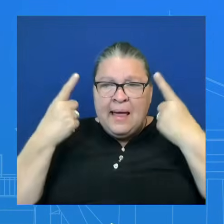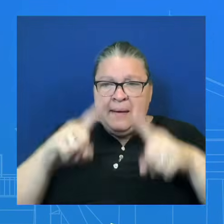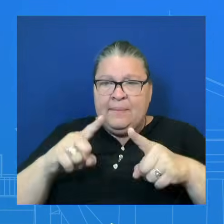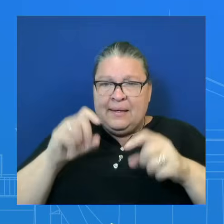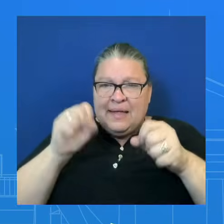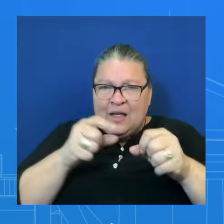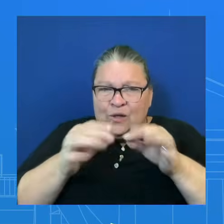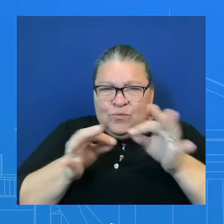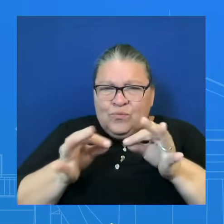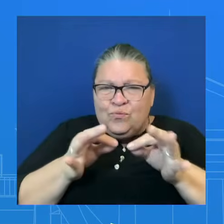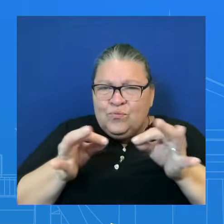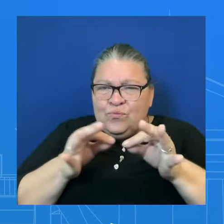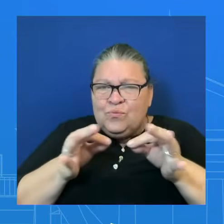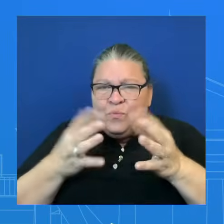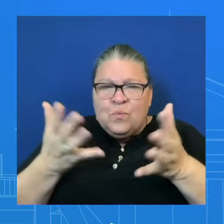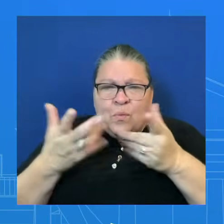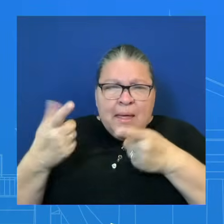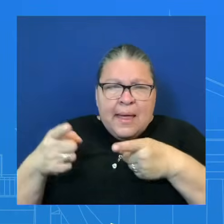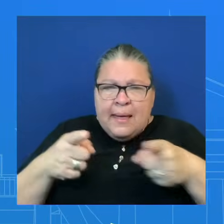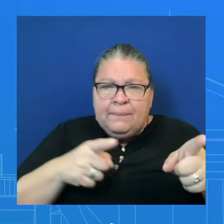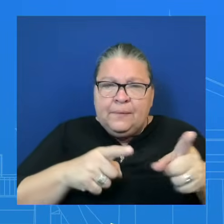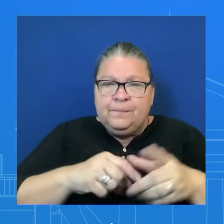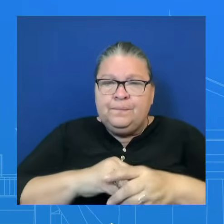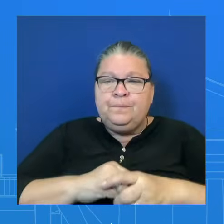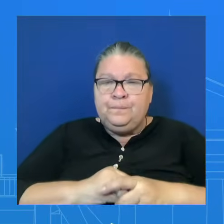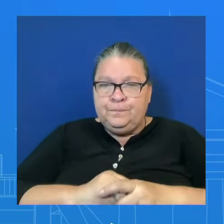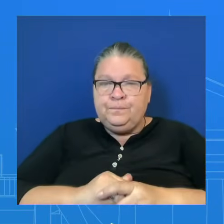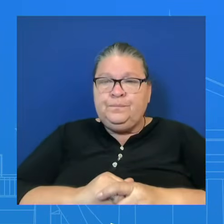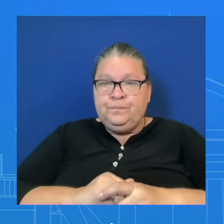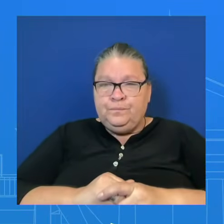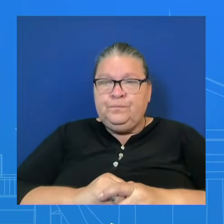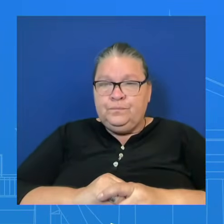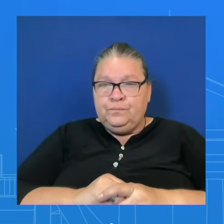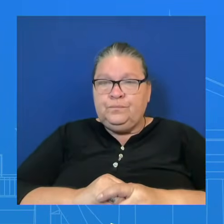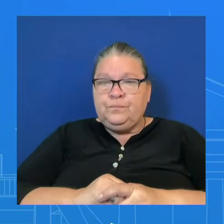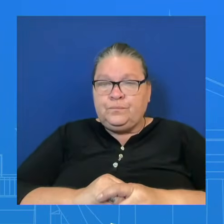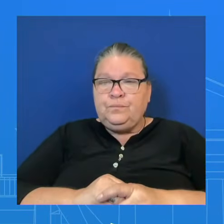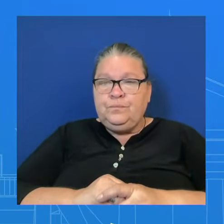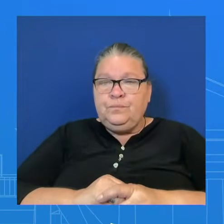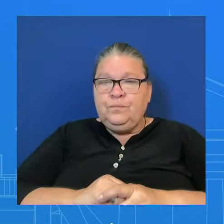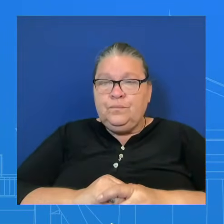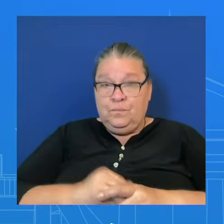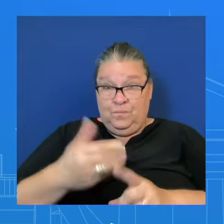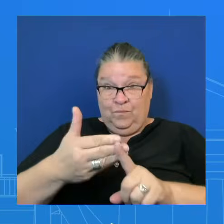Before I do that, though, I do want to express our deepest condolences to the family members,